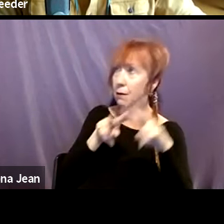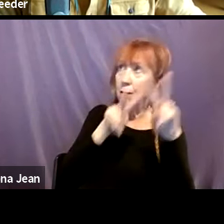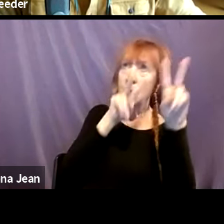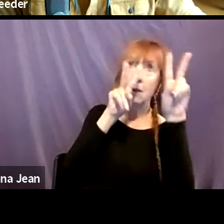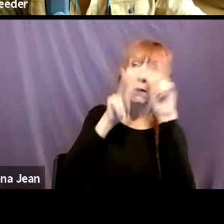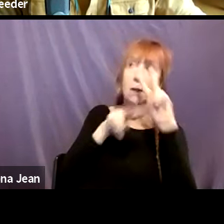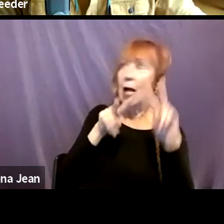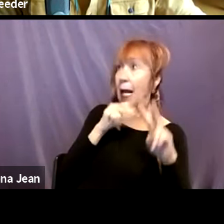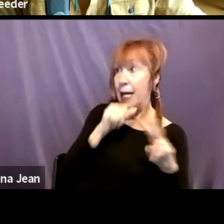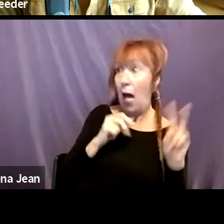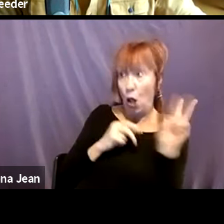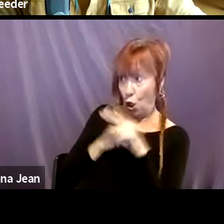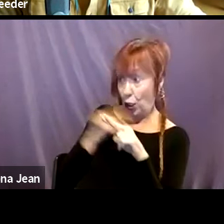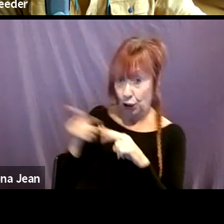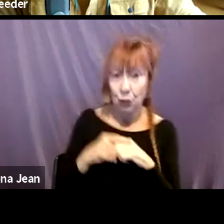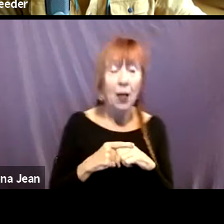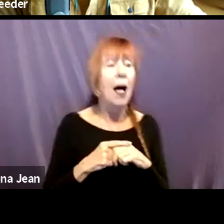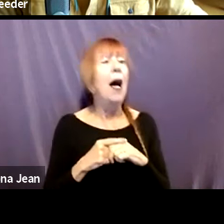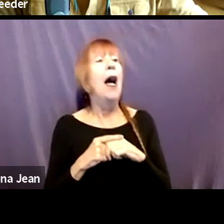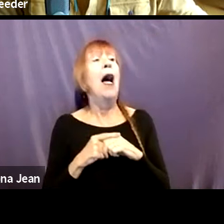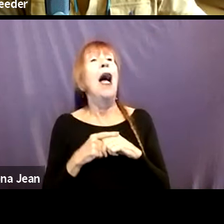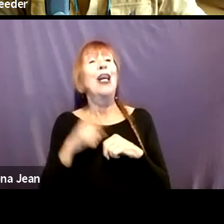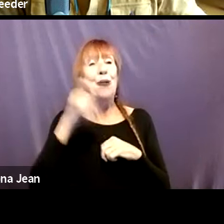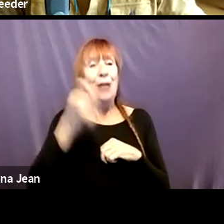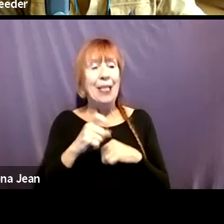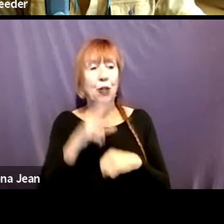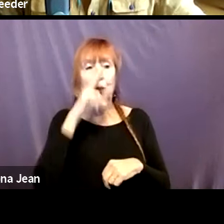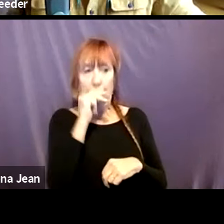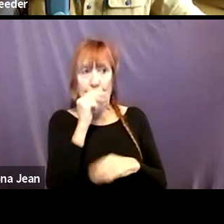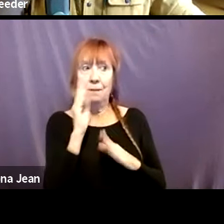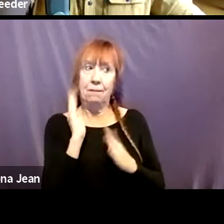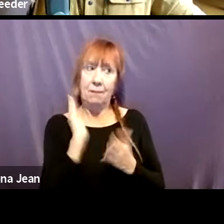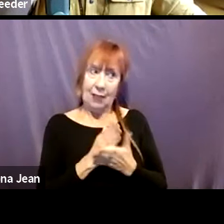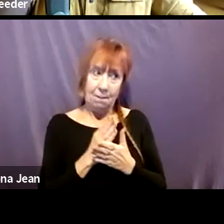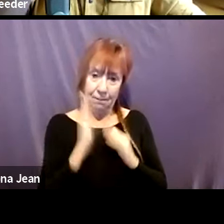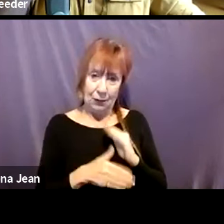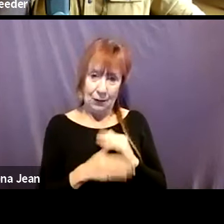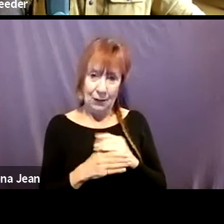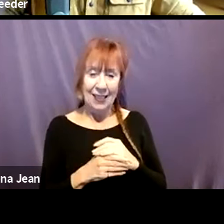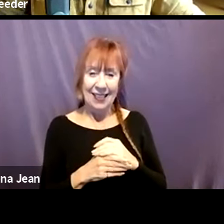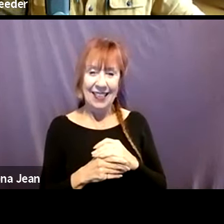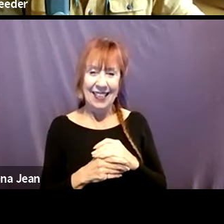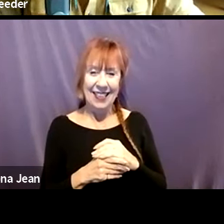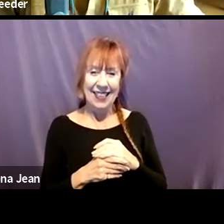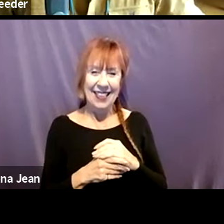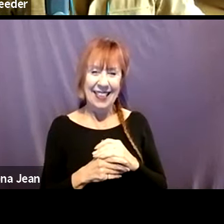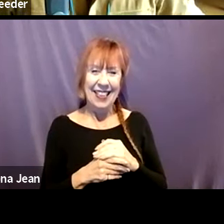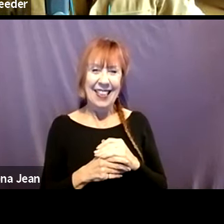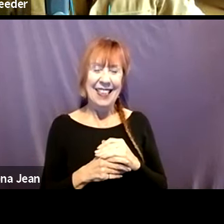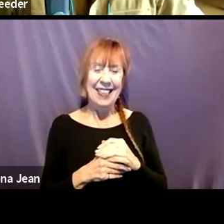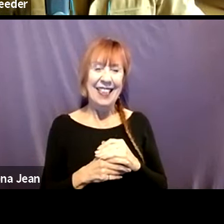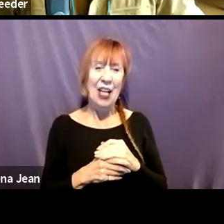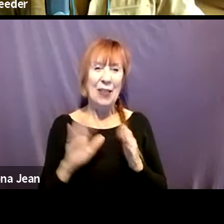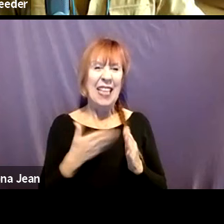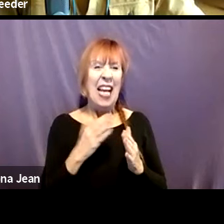it's like, "Okay, yeah, let me wrap this up", you know? That Oscar music, that wrap up music starts goin' on in your head.